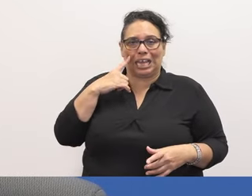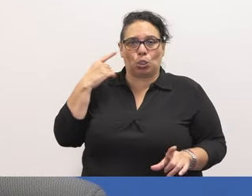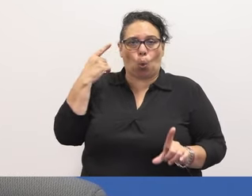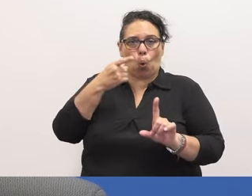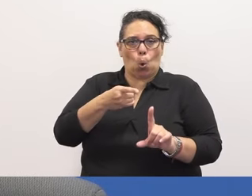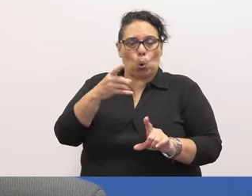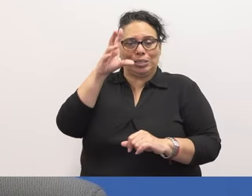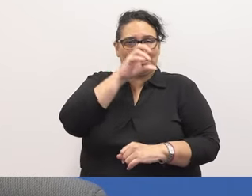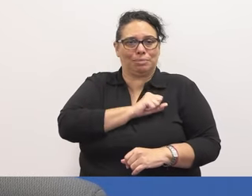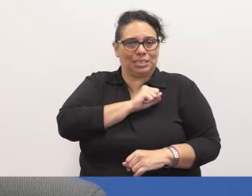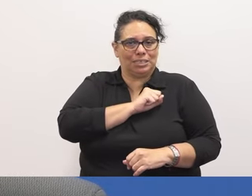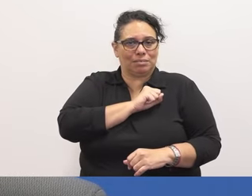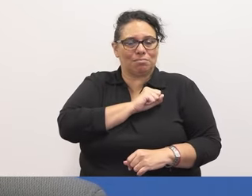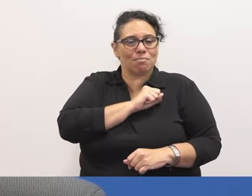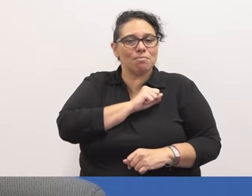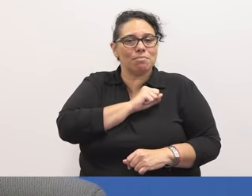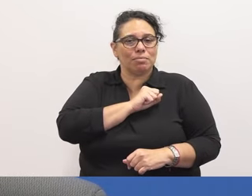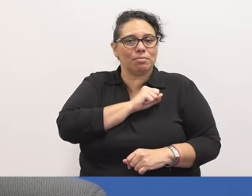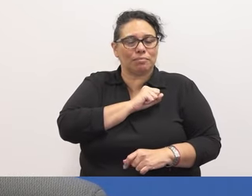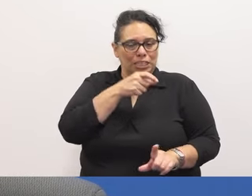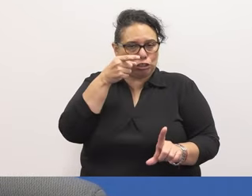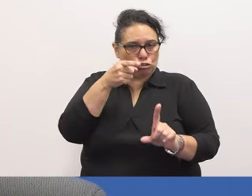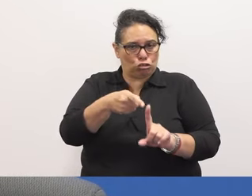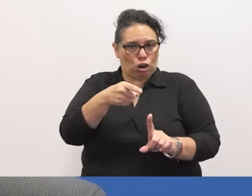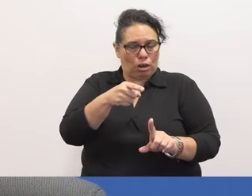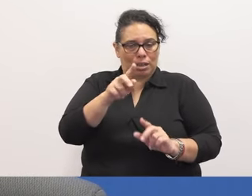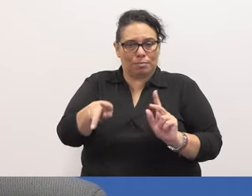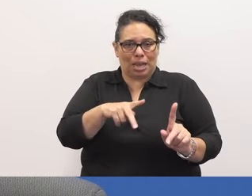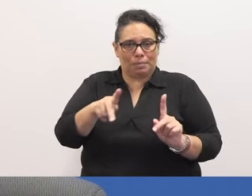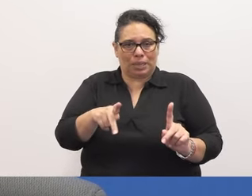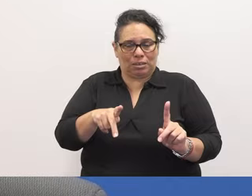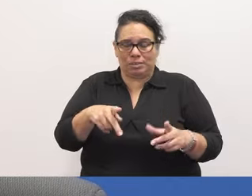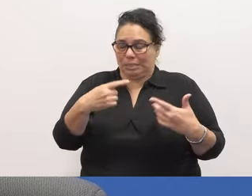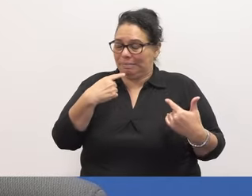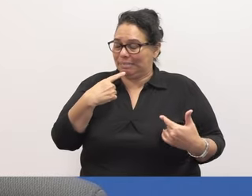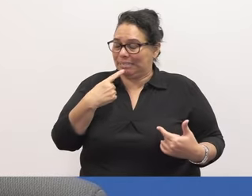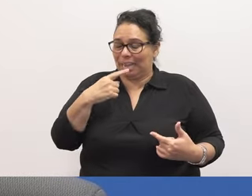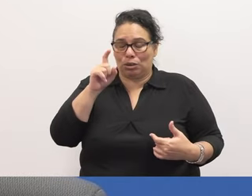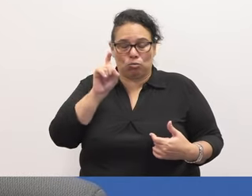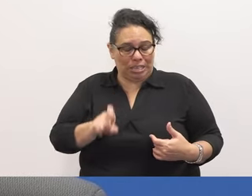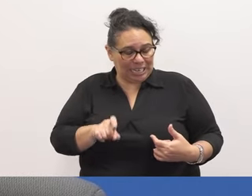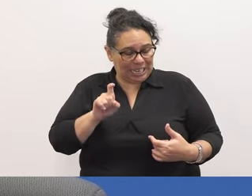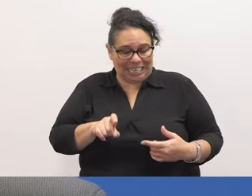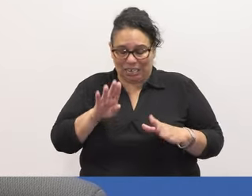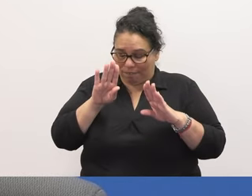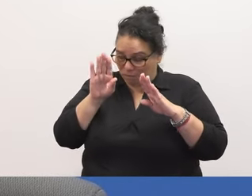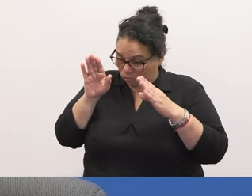That it's a target population that we've said we need to focus on.